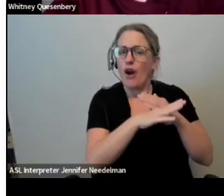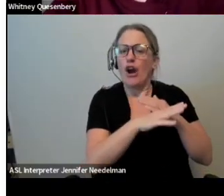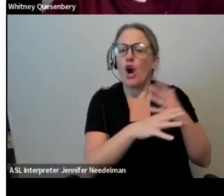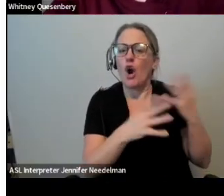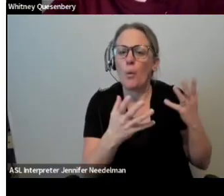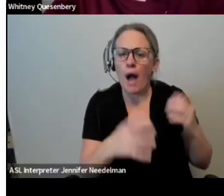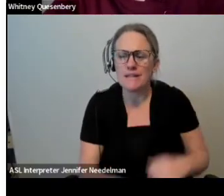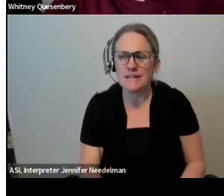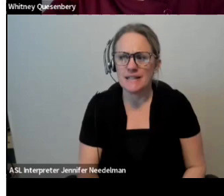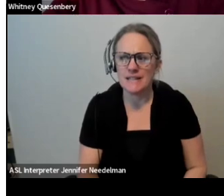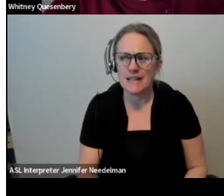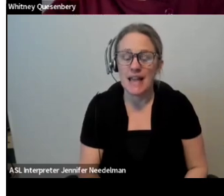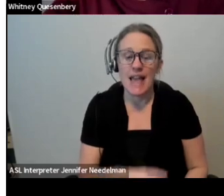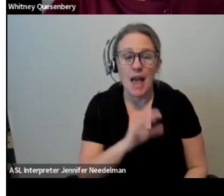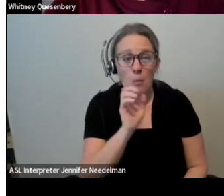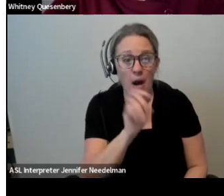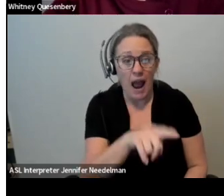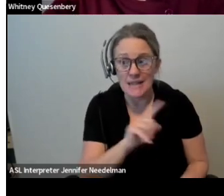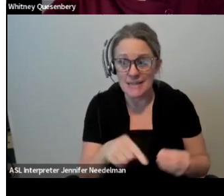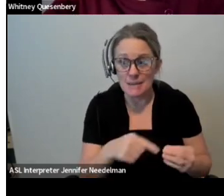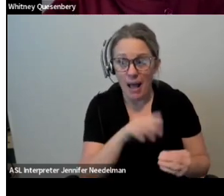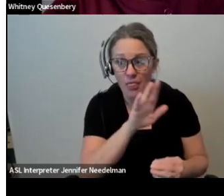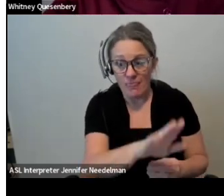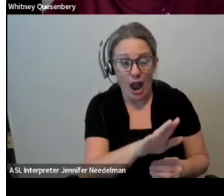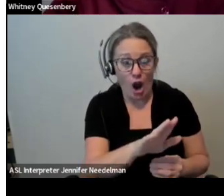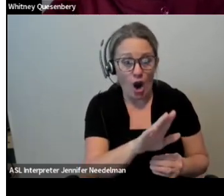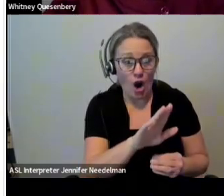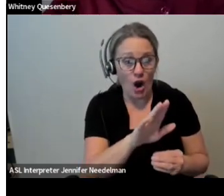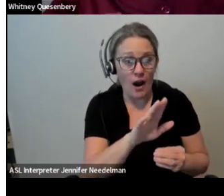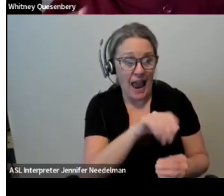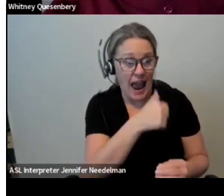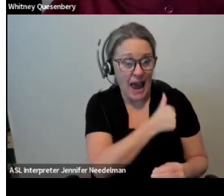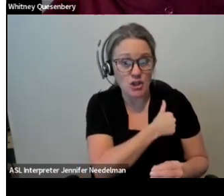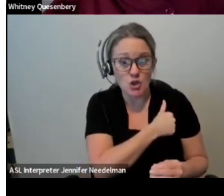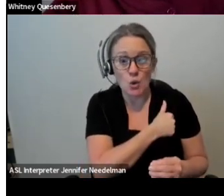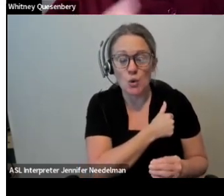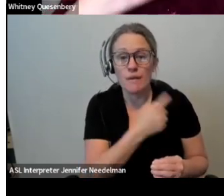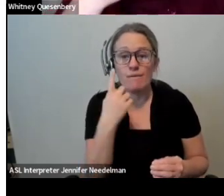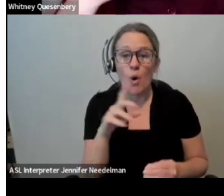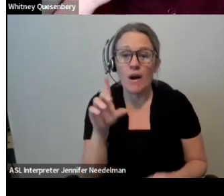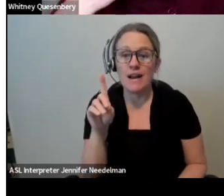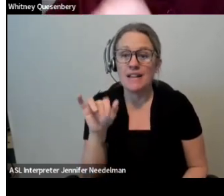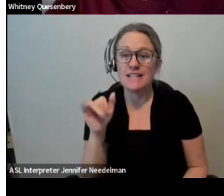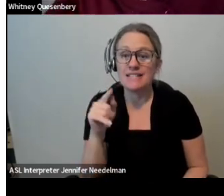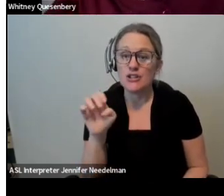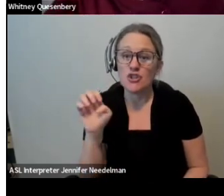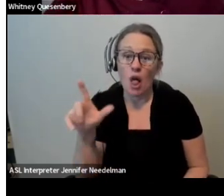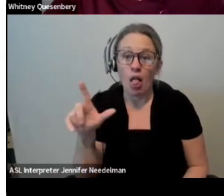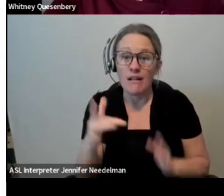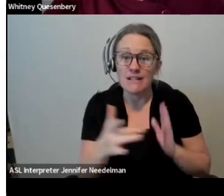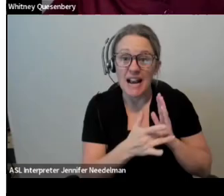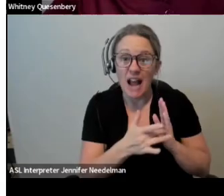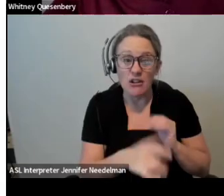And we asked about their attitude towards digital technology. Are they embracing it like Jacob who's a bit of a tech nerd,